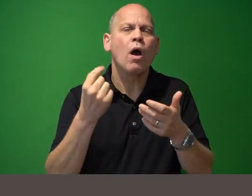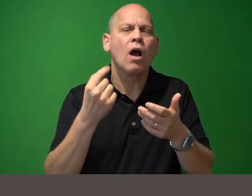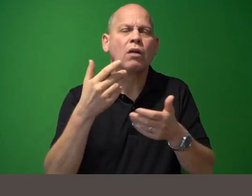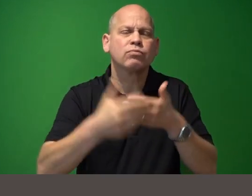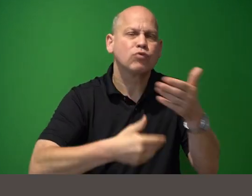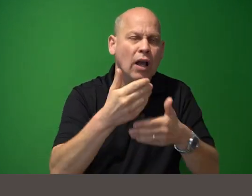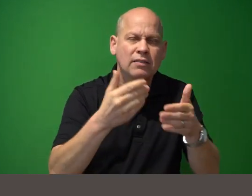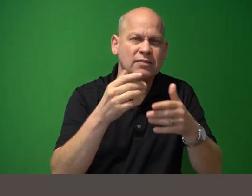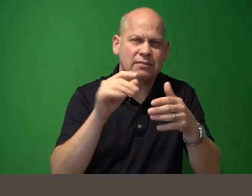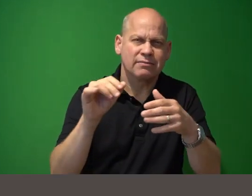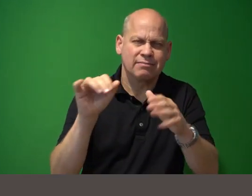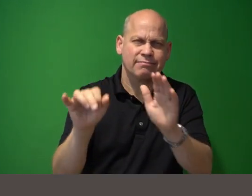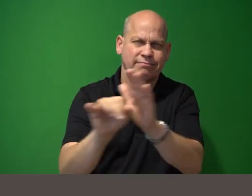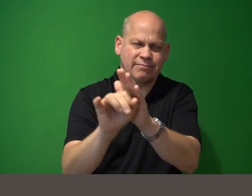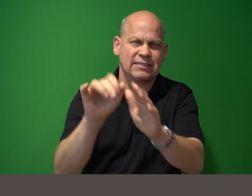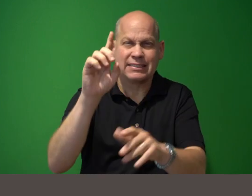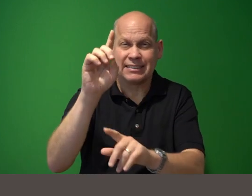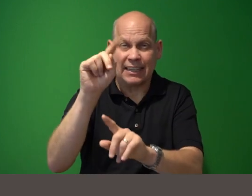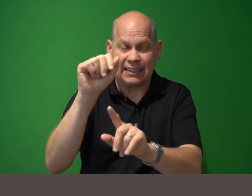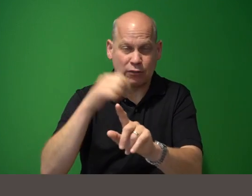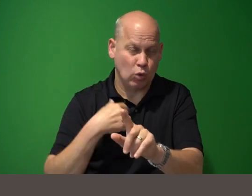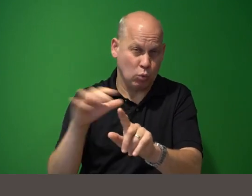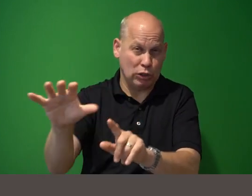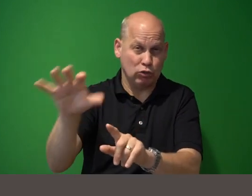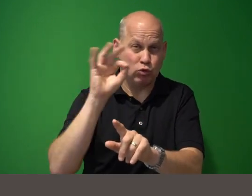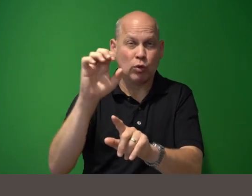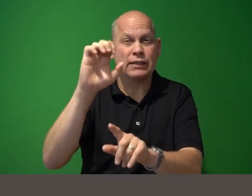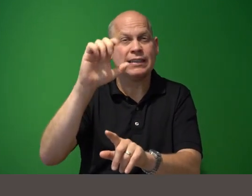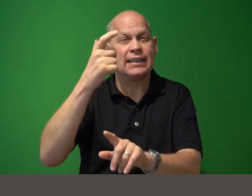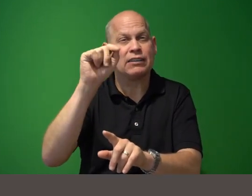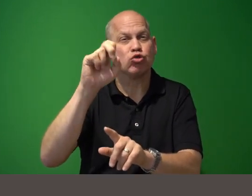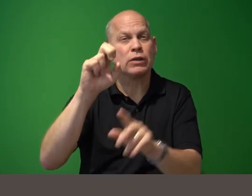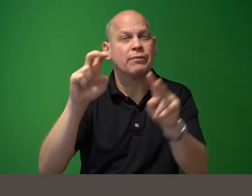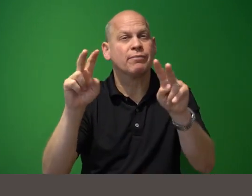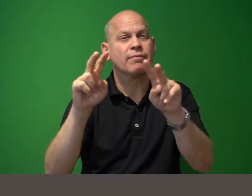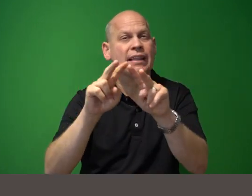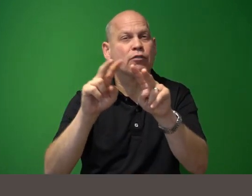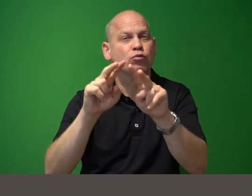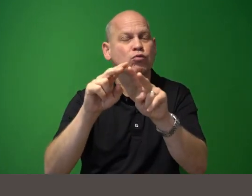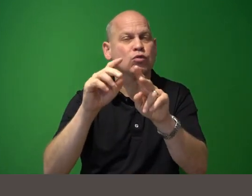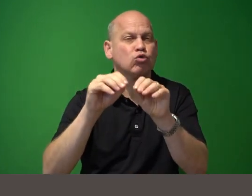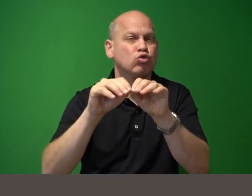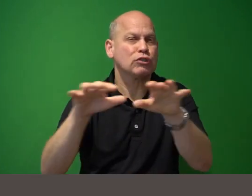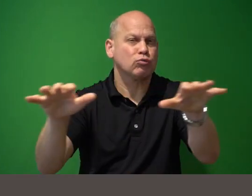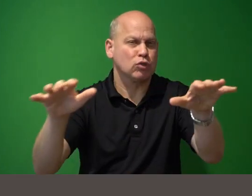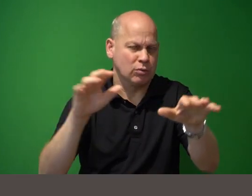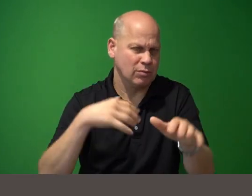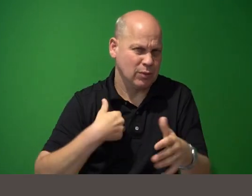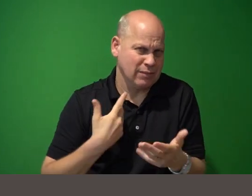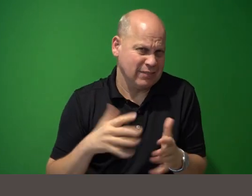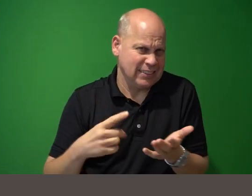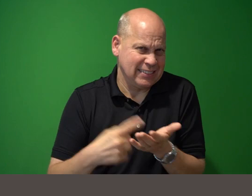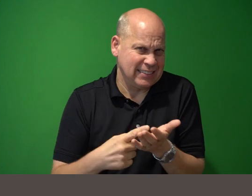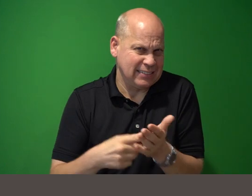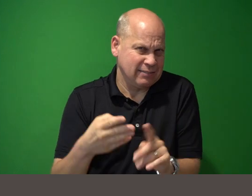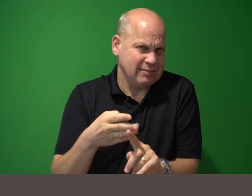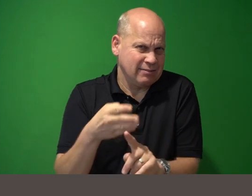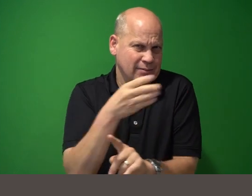So in this case, we chose the extreme value distribution, which we discussed on the previous slide.